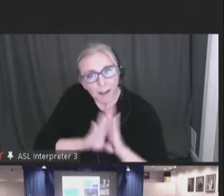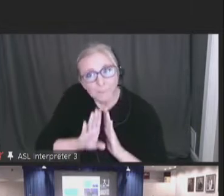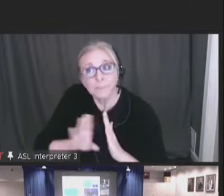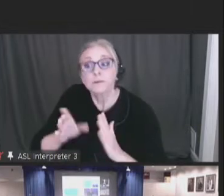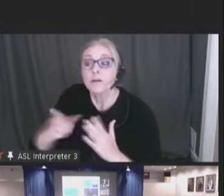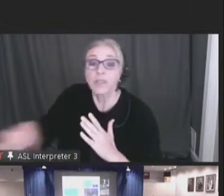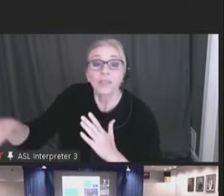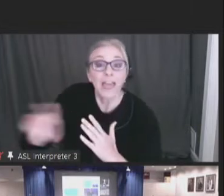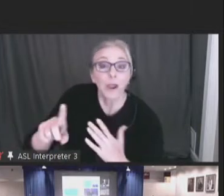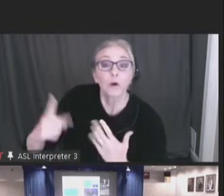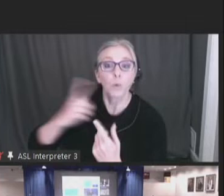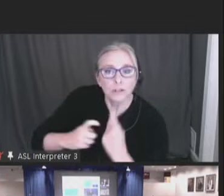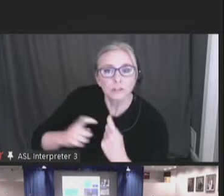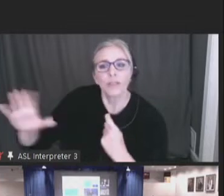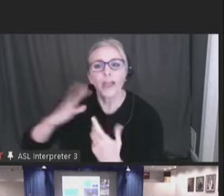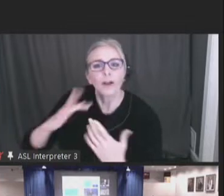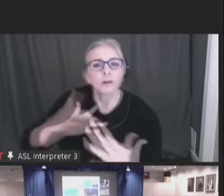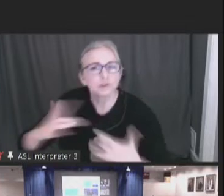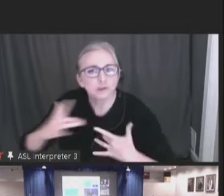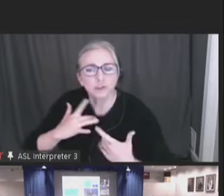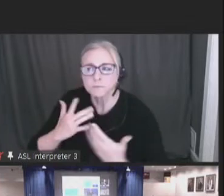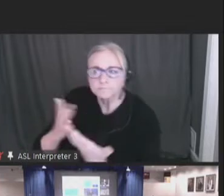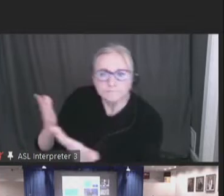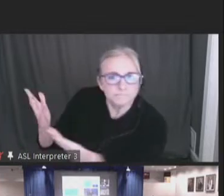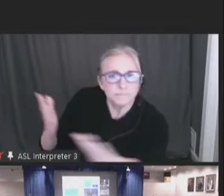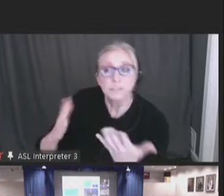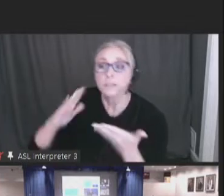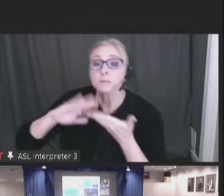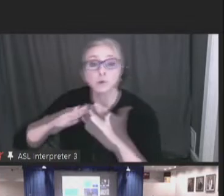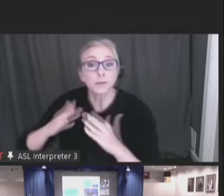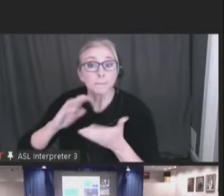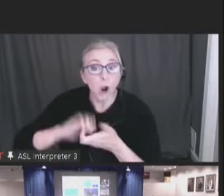right, to listening to our community partners, asking them to share with